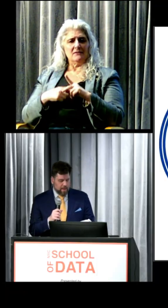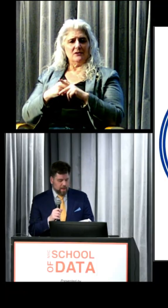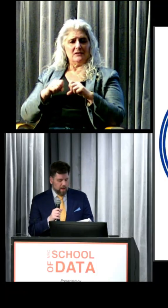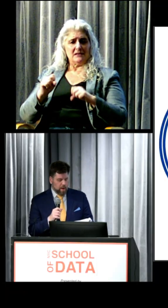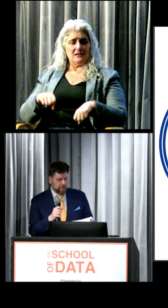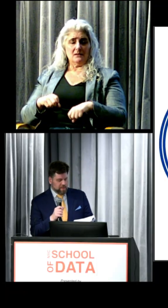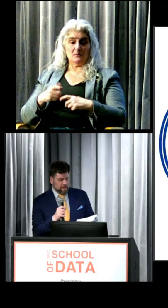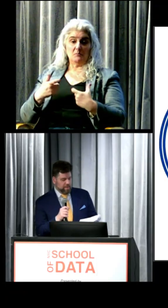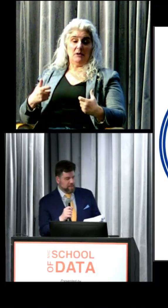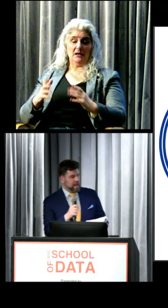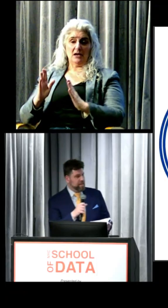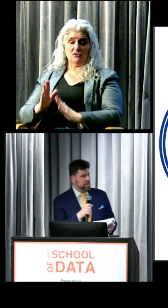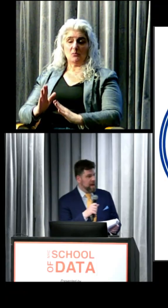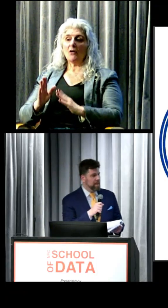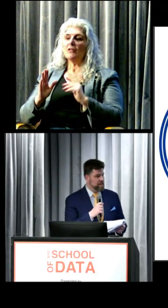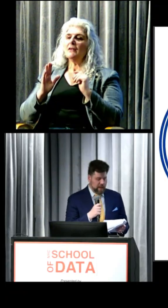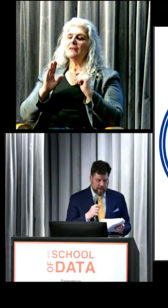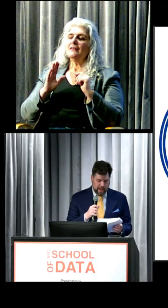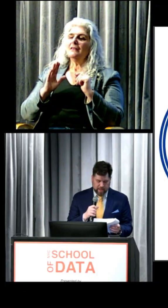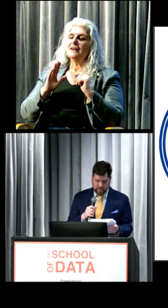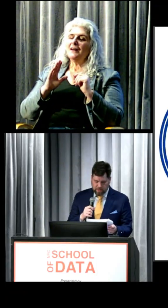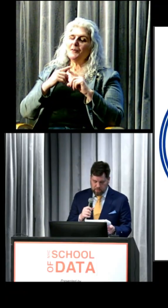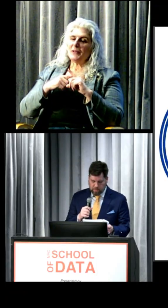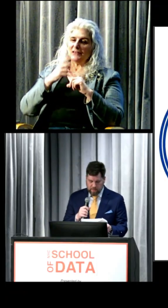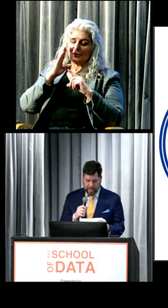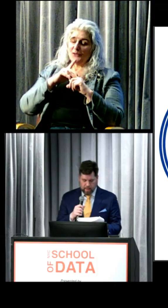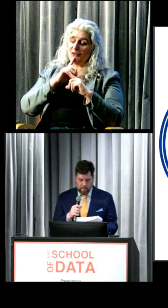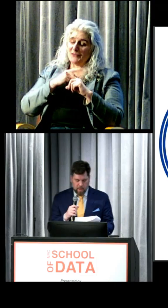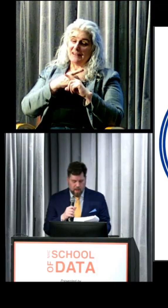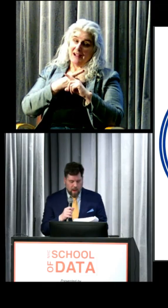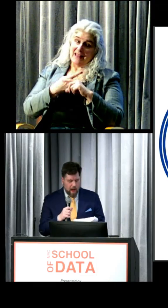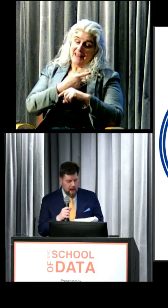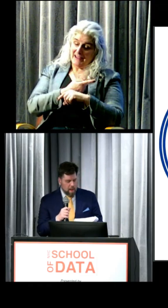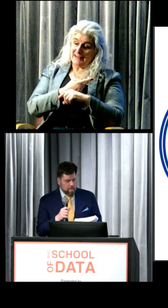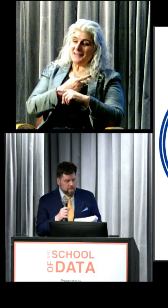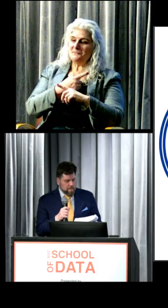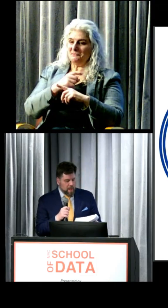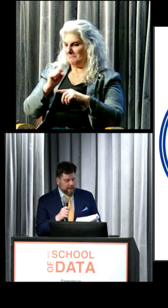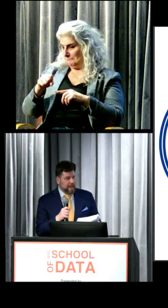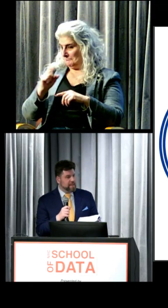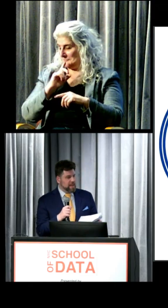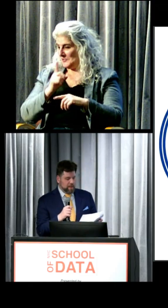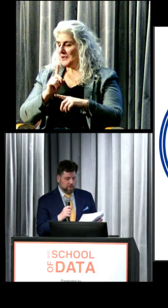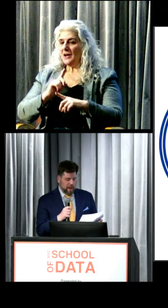So when NYSCI approached us for this project, we were really excited because they had already